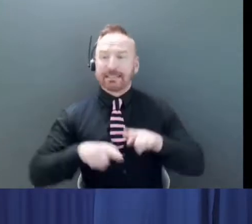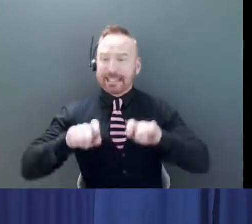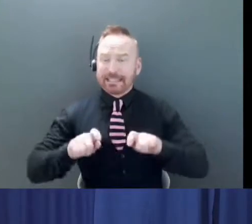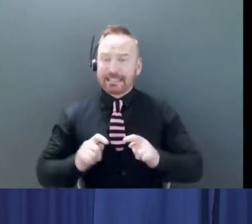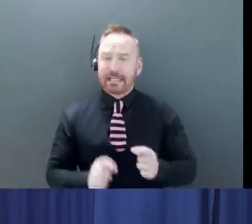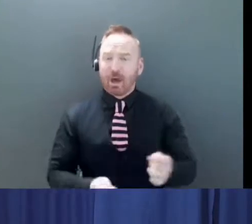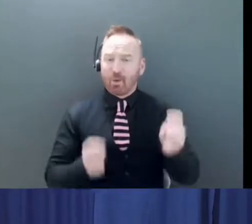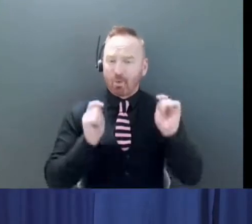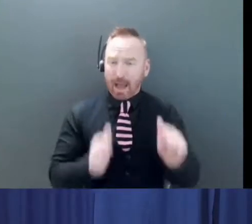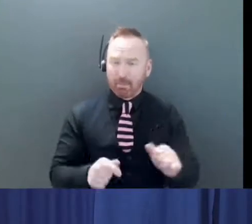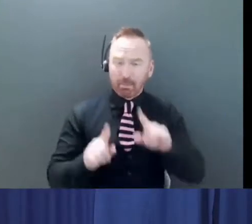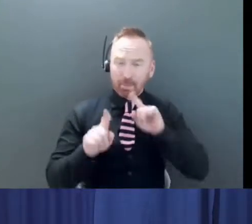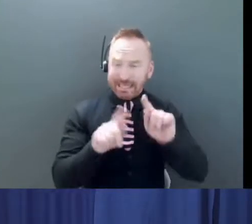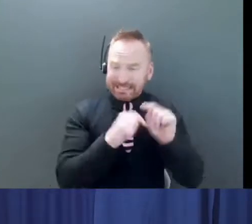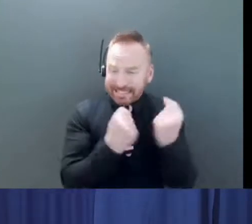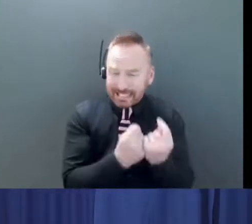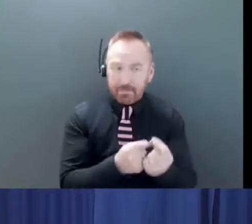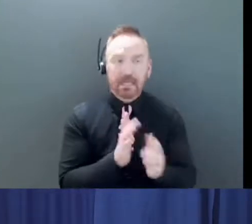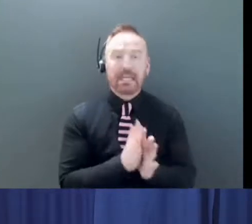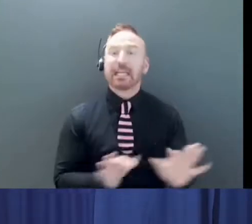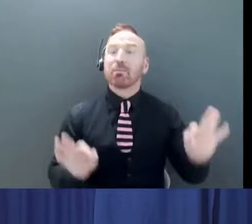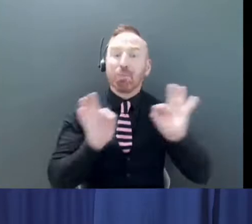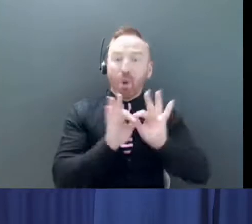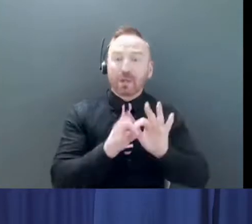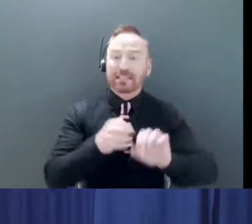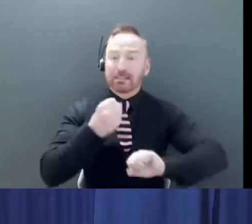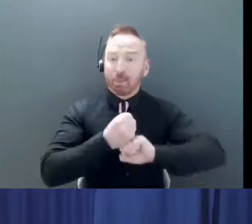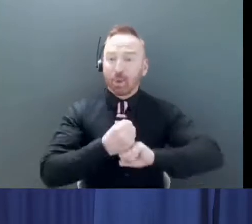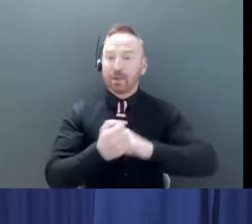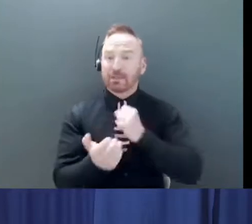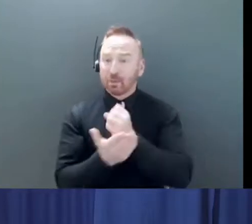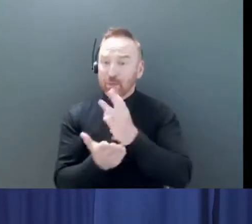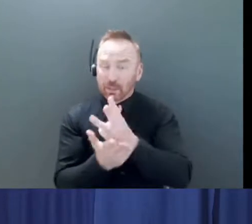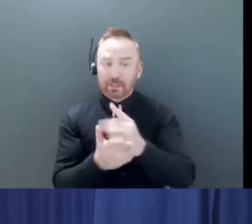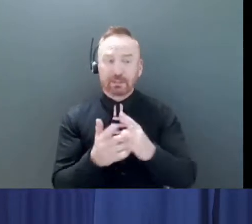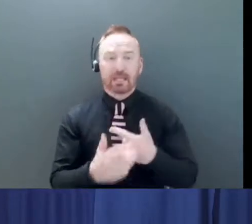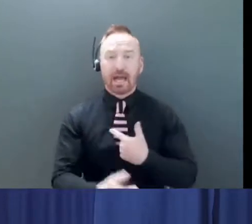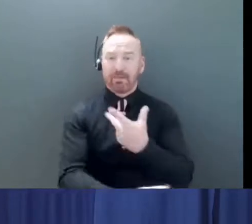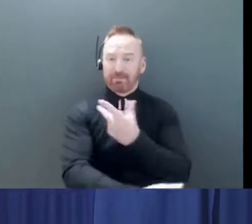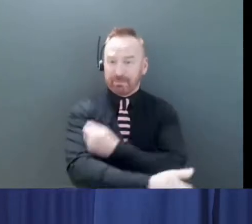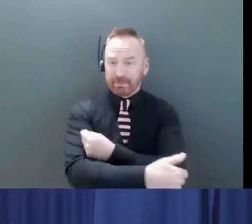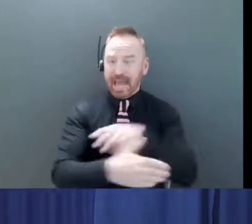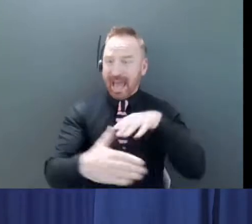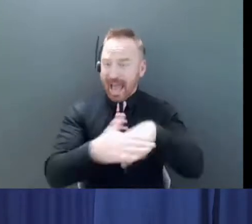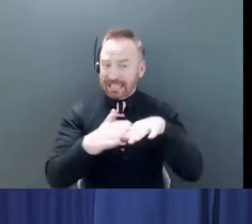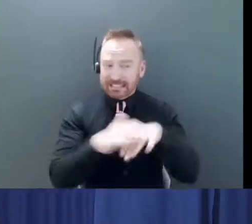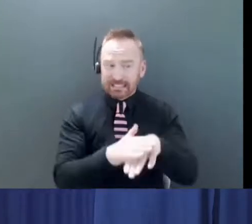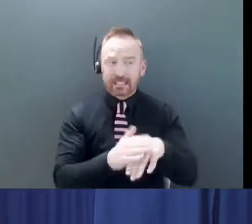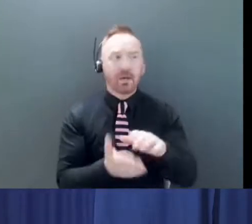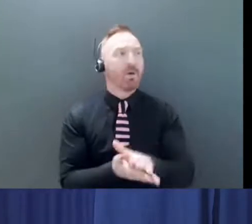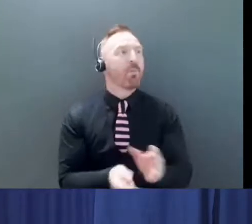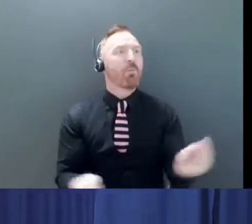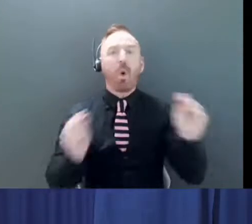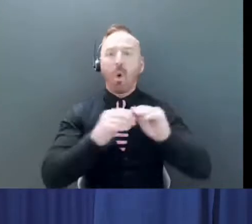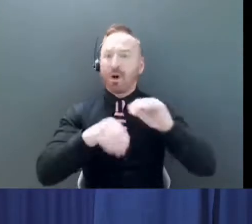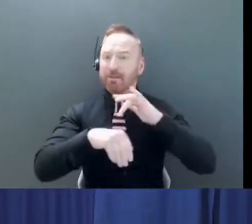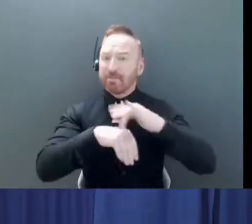critical social support workers, and expanded vaccine access are just some of the tools we are using as part of our new